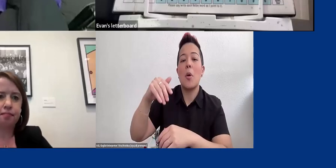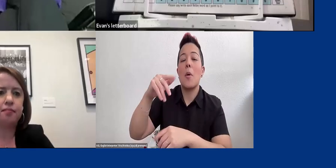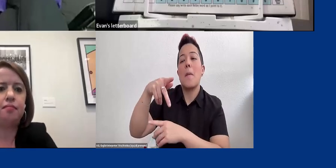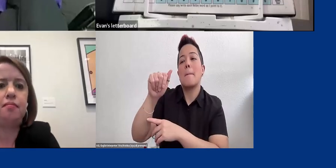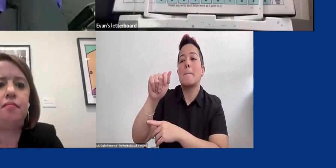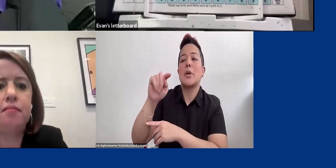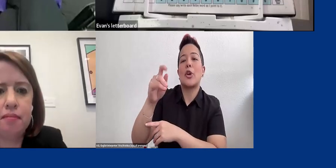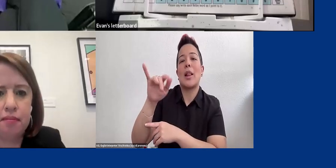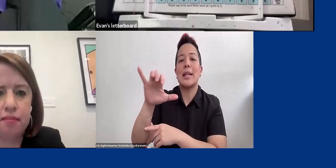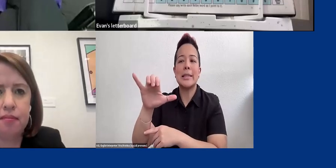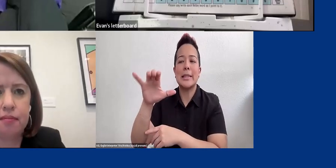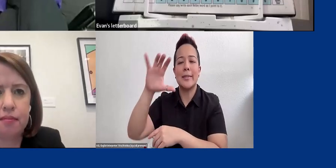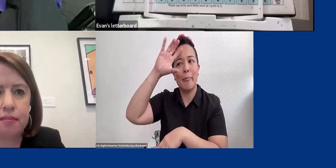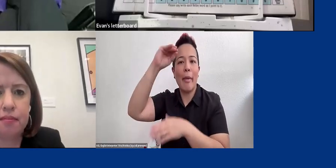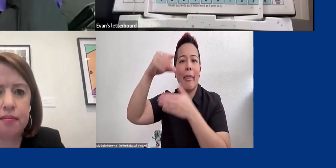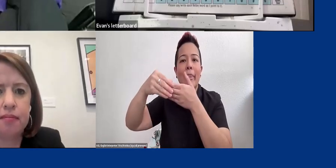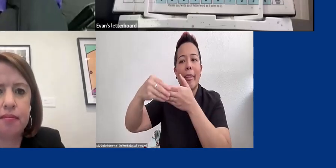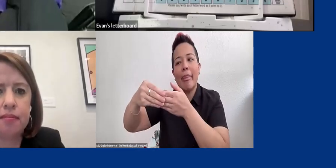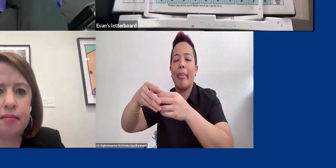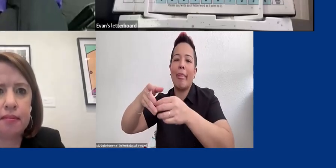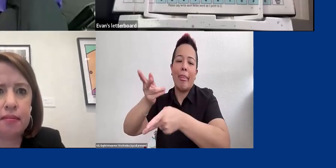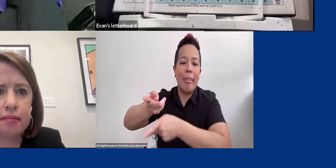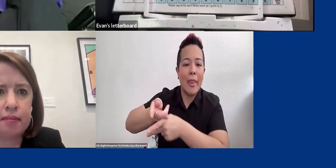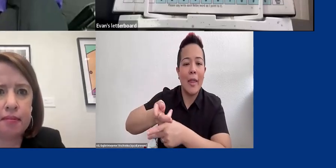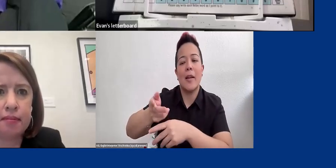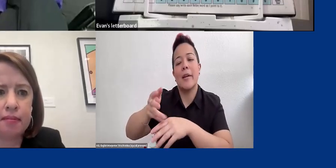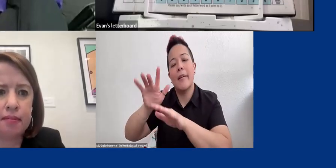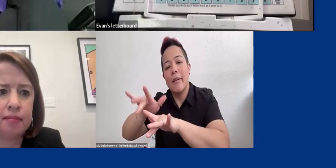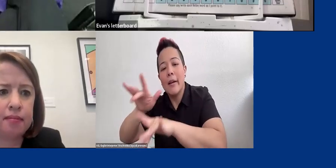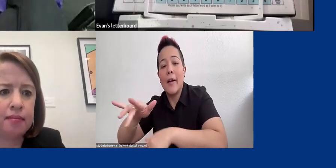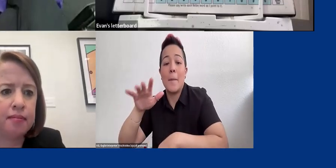relies on to keep us categorized and controlled.